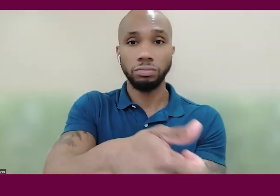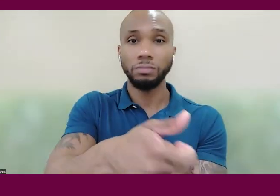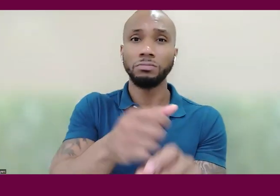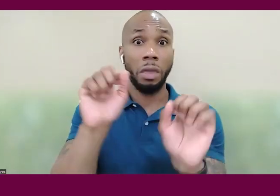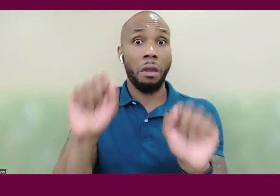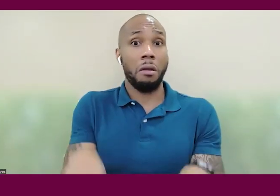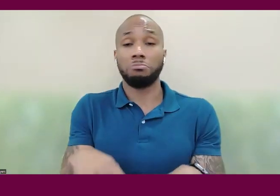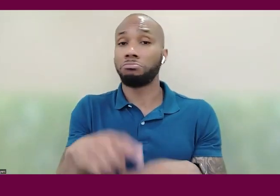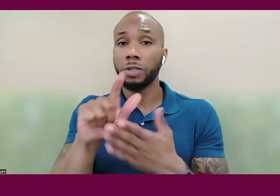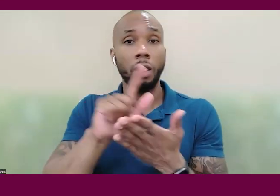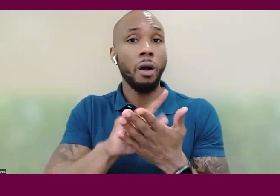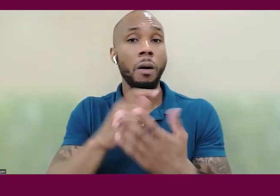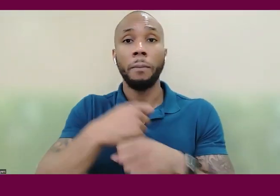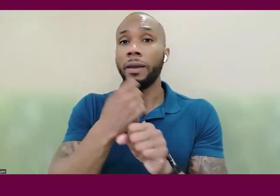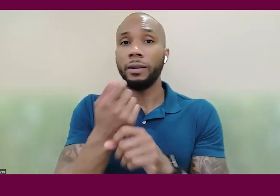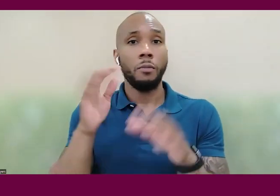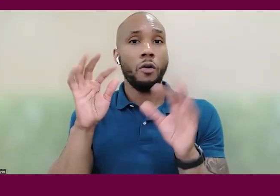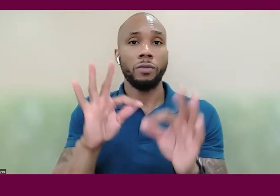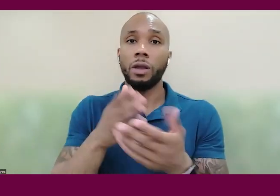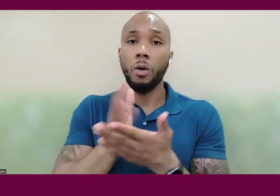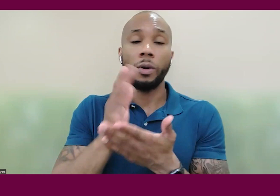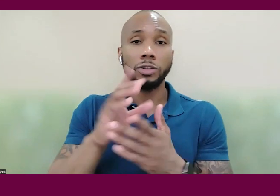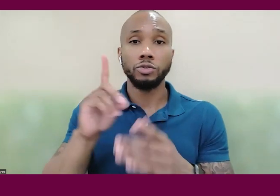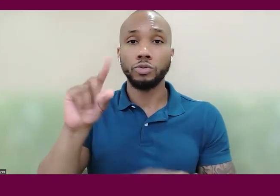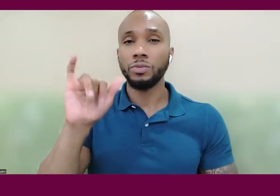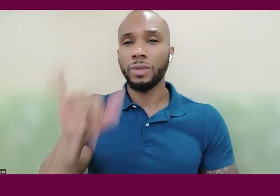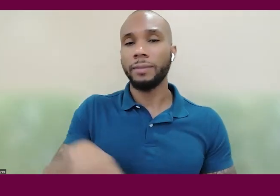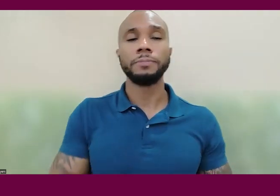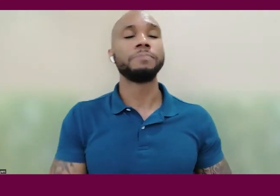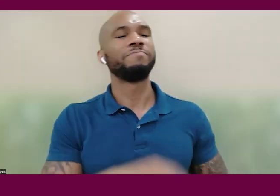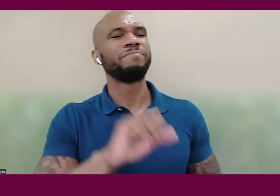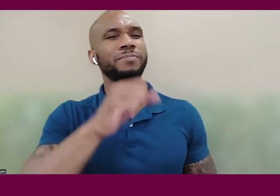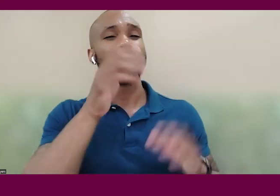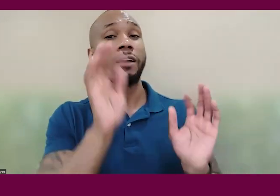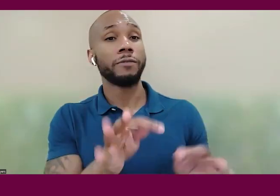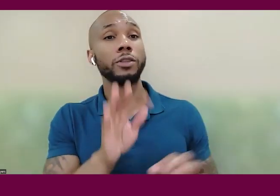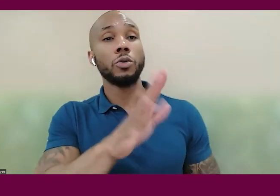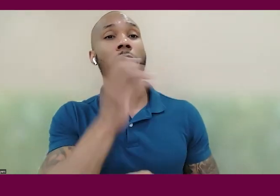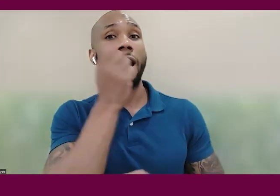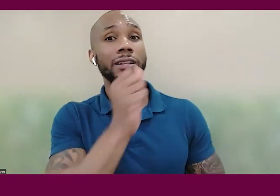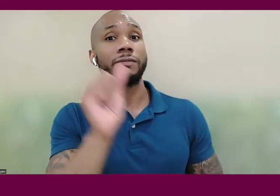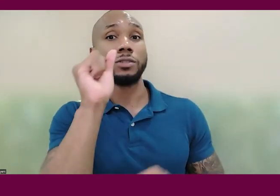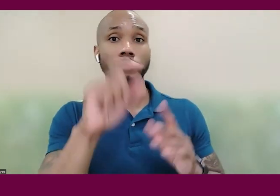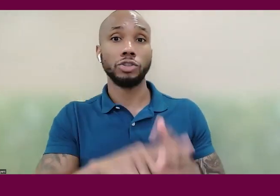The law made it perfectly okay to do that. Ashley Inkumsah: Absolutely. Your activism started young.